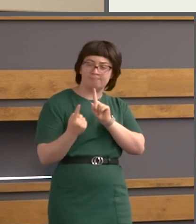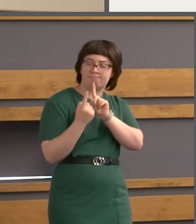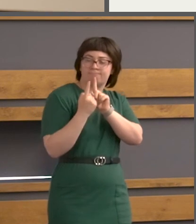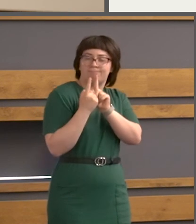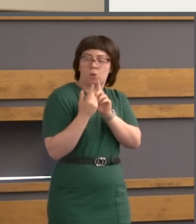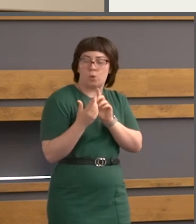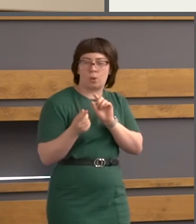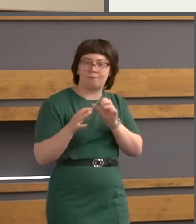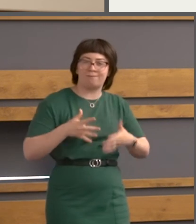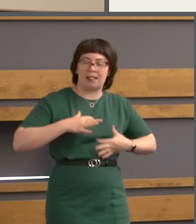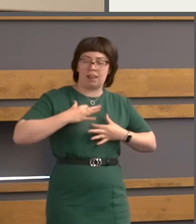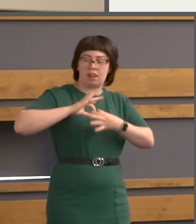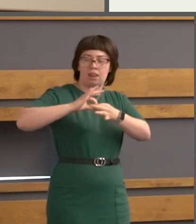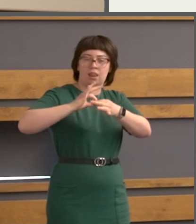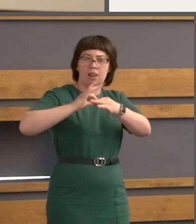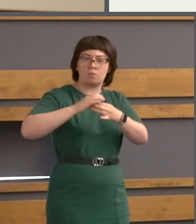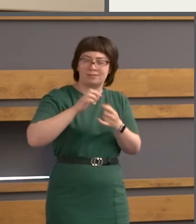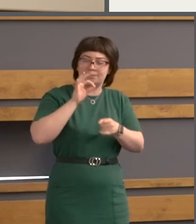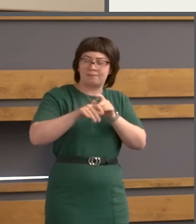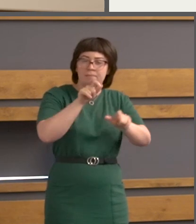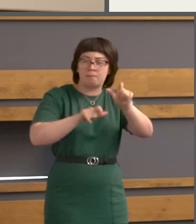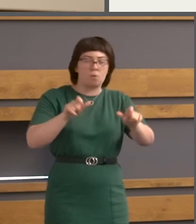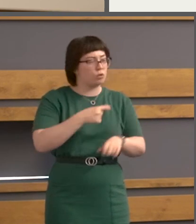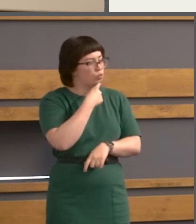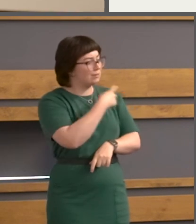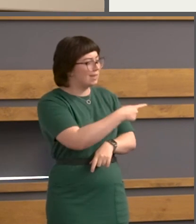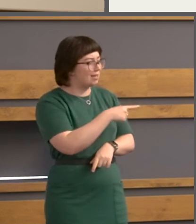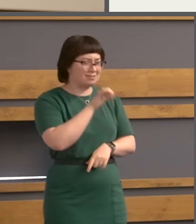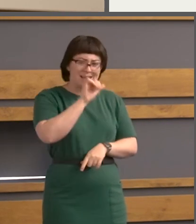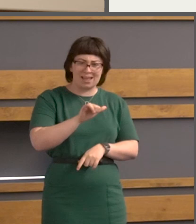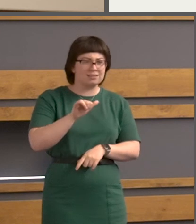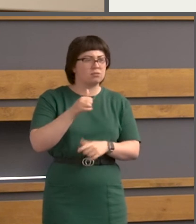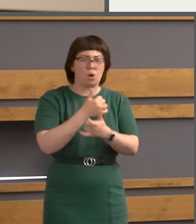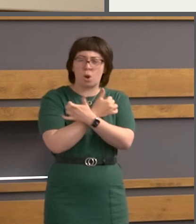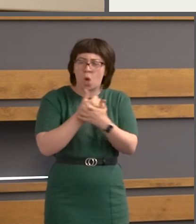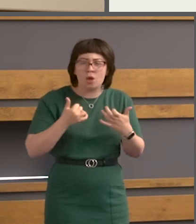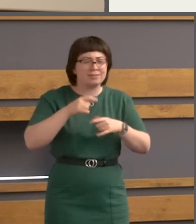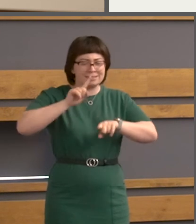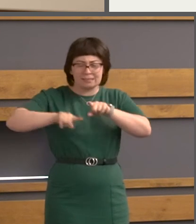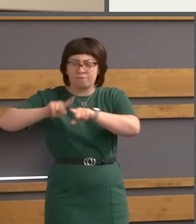Because as you've said, they're absent from lots of other types of records.